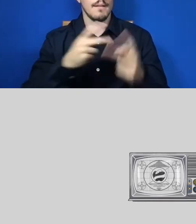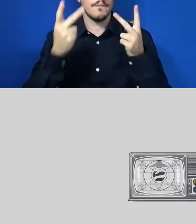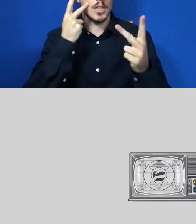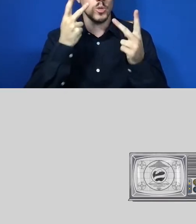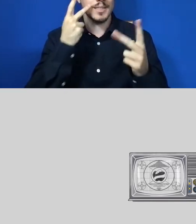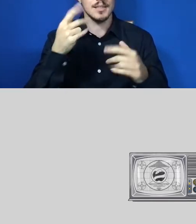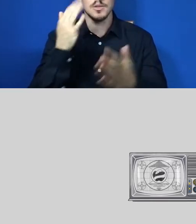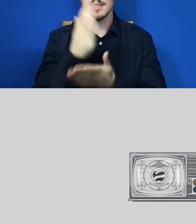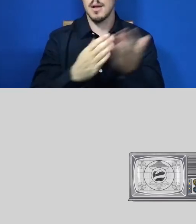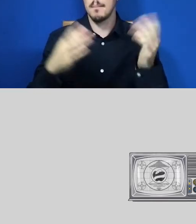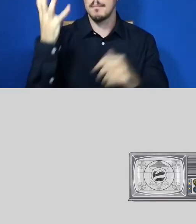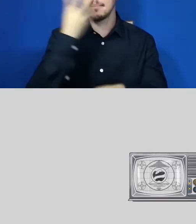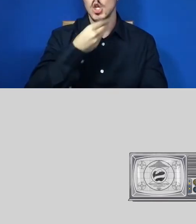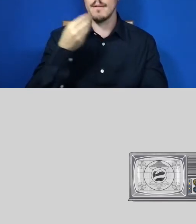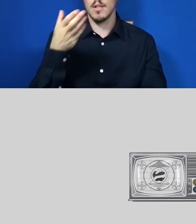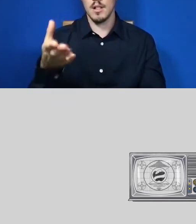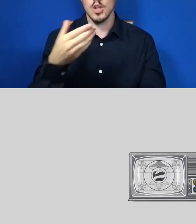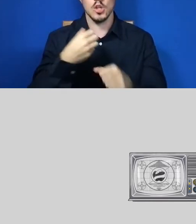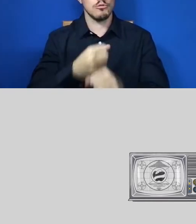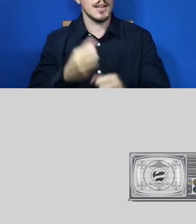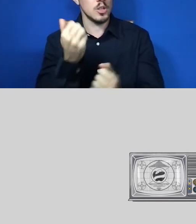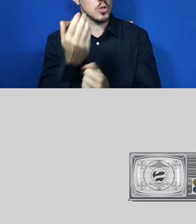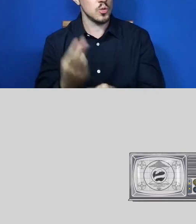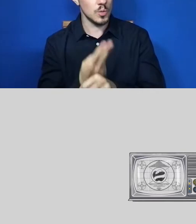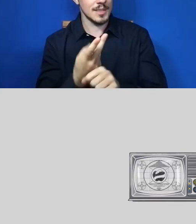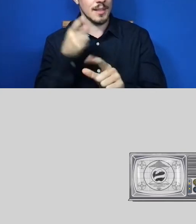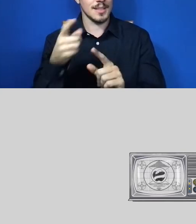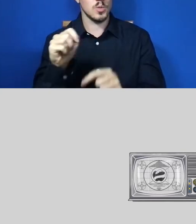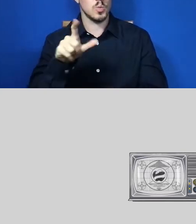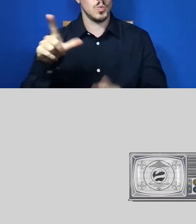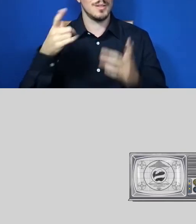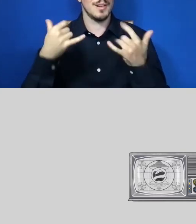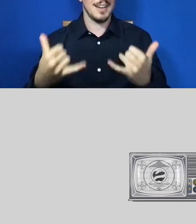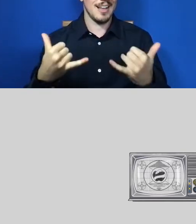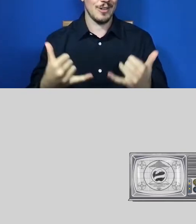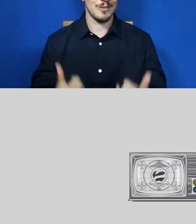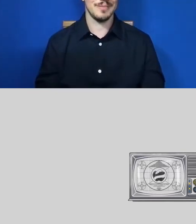You can see some of the beautiful visualizations you can create using Matplotlib right now.